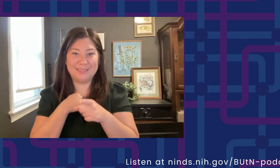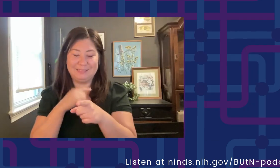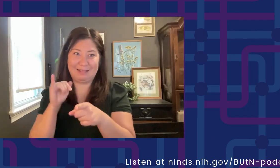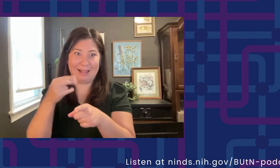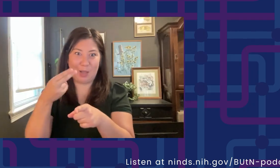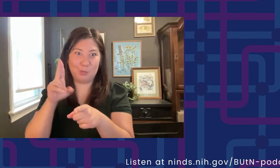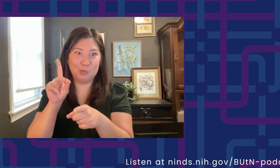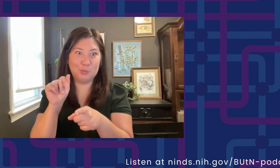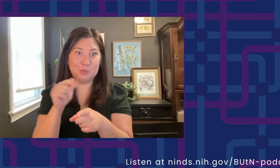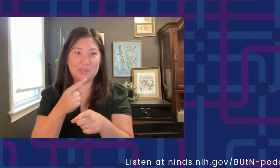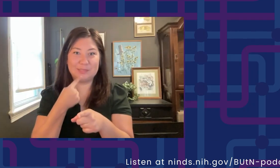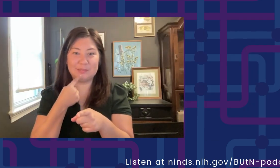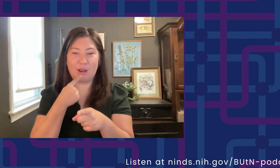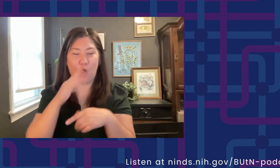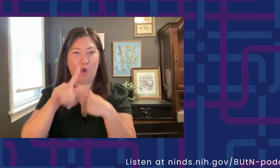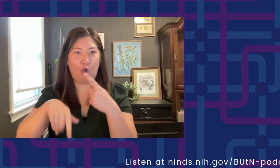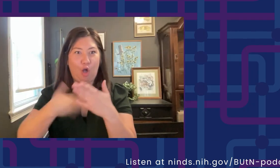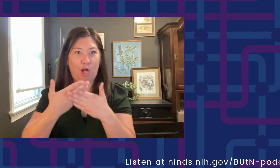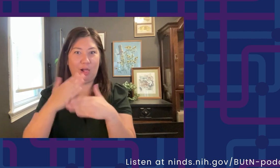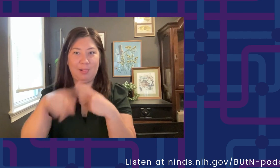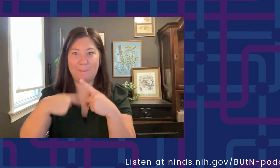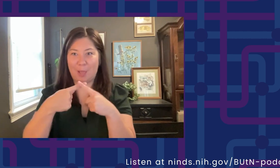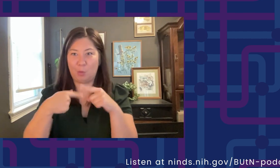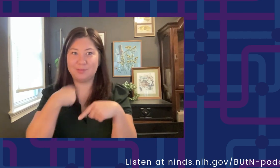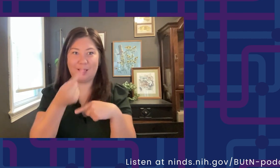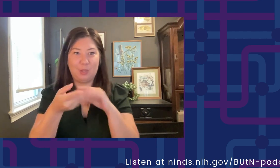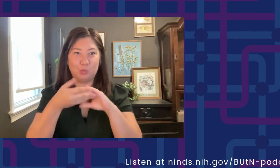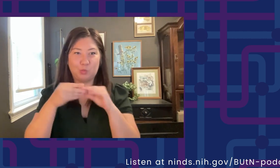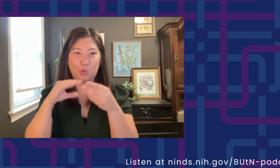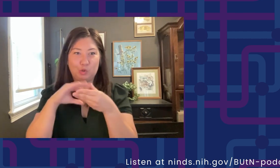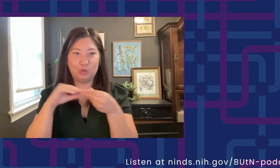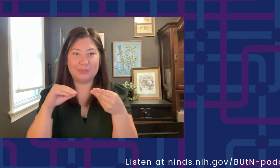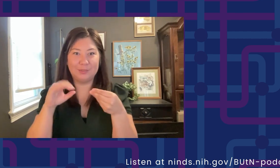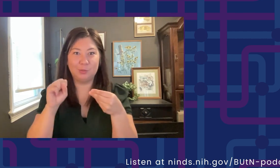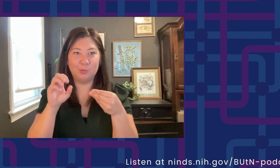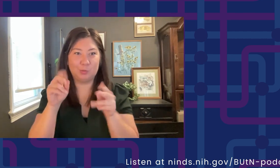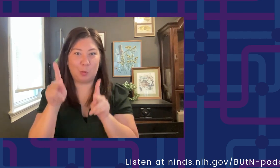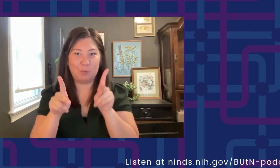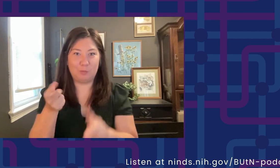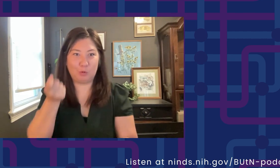Alicia Wooten: For me, like Huda, it's all about telling a story, so that people